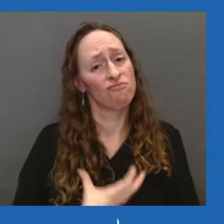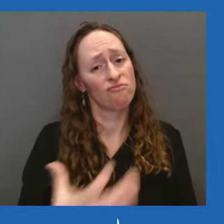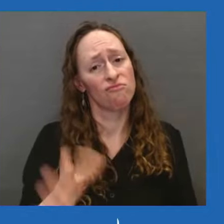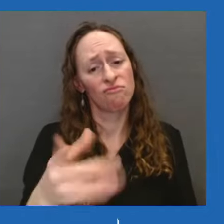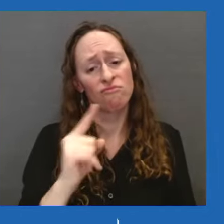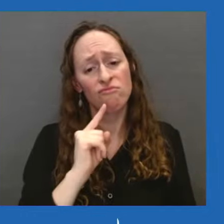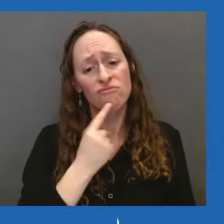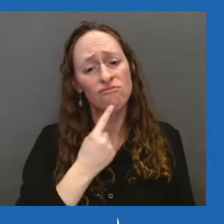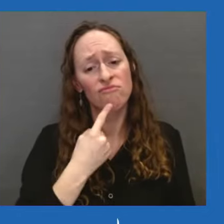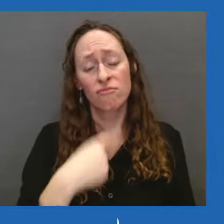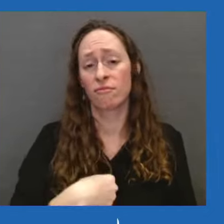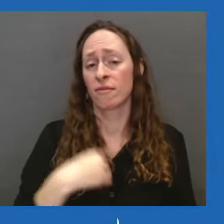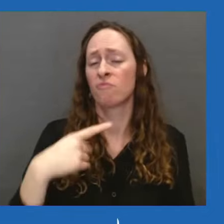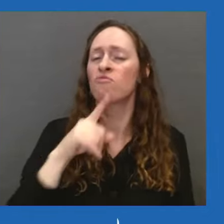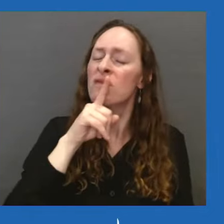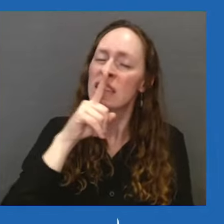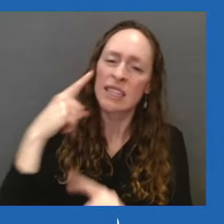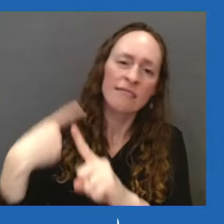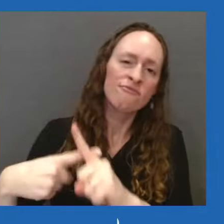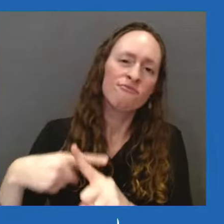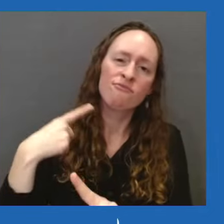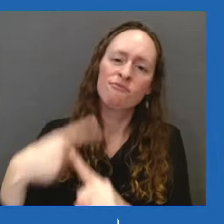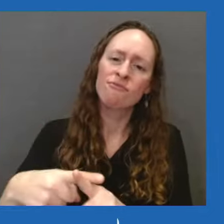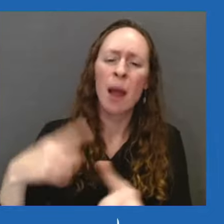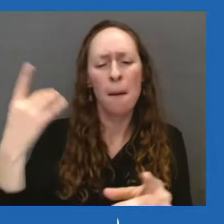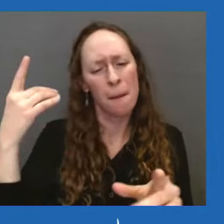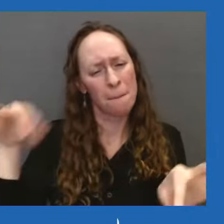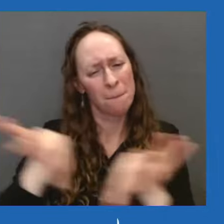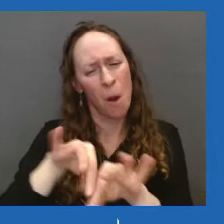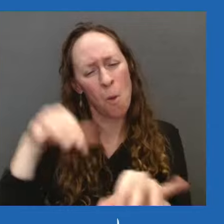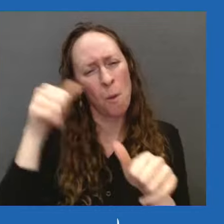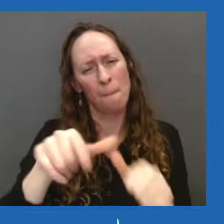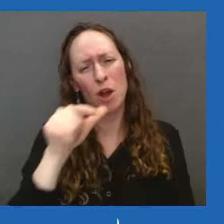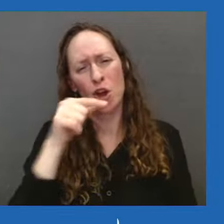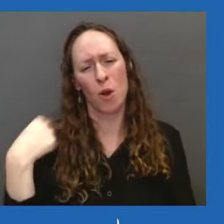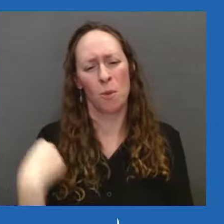We just have to remember who in God's name we are. We're the United States of America.